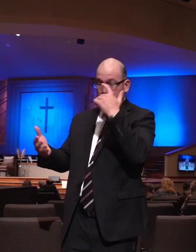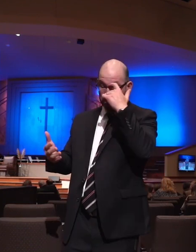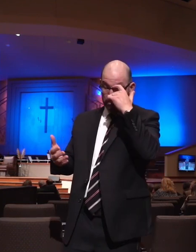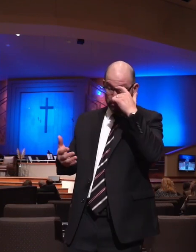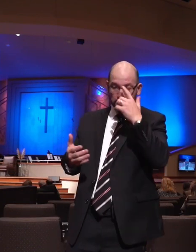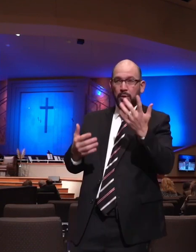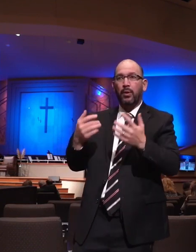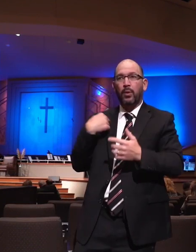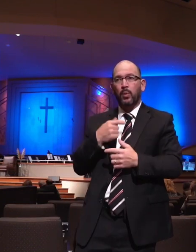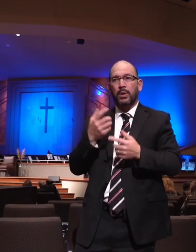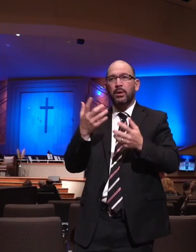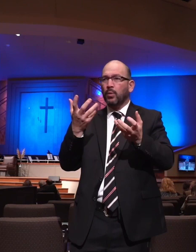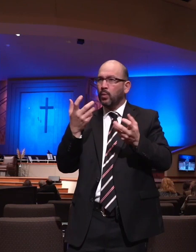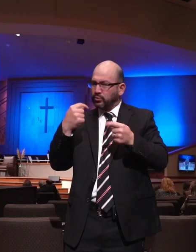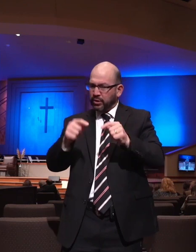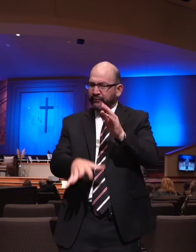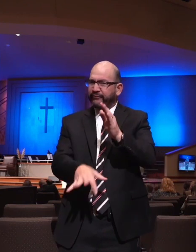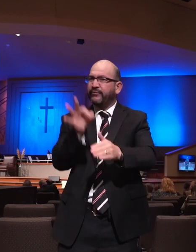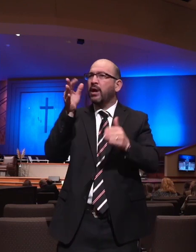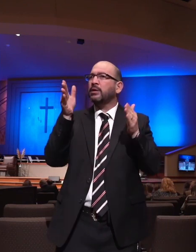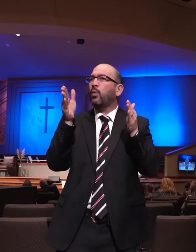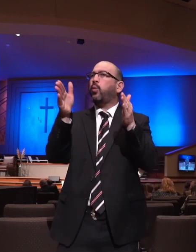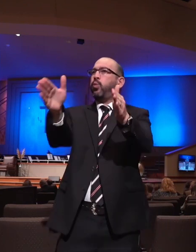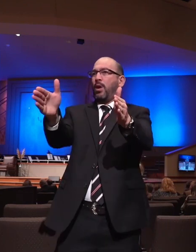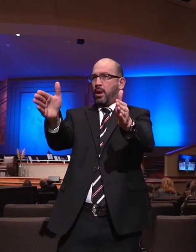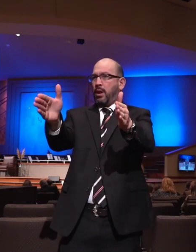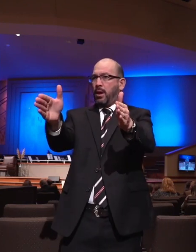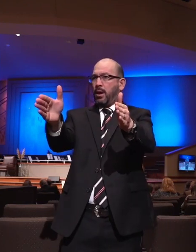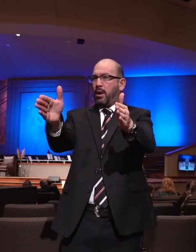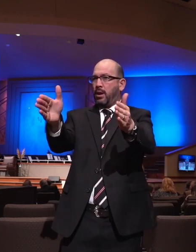that you're going to be able to do that you got to be sensitive smart and